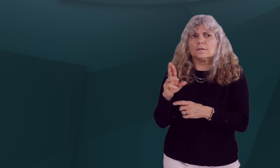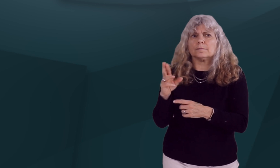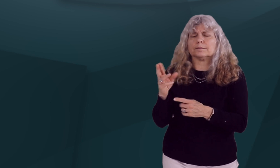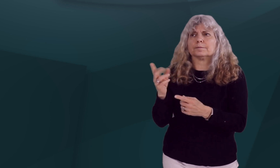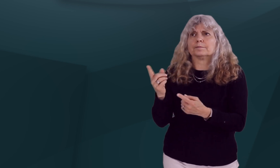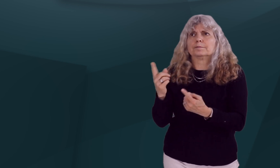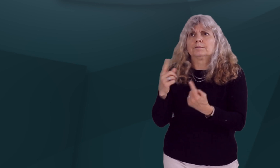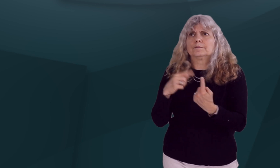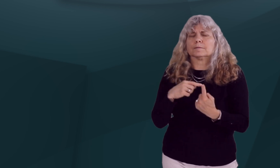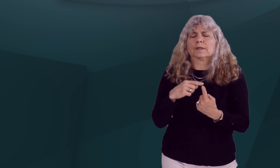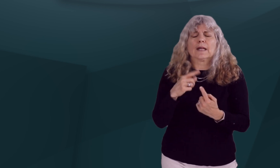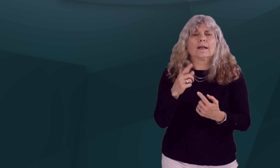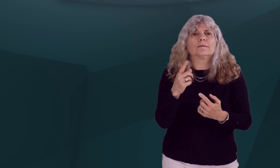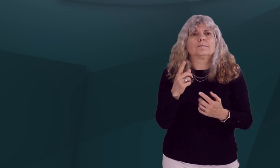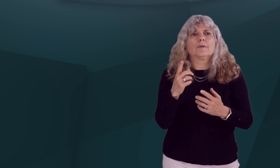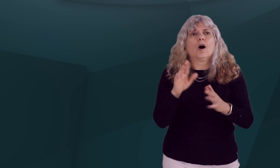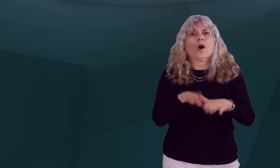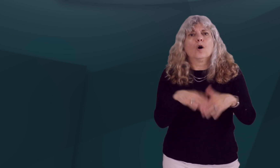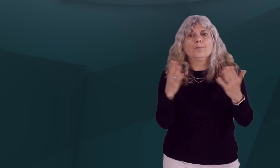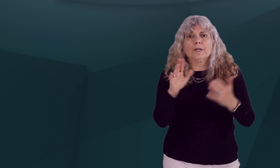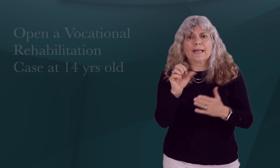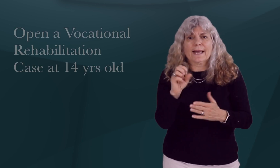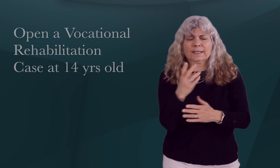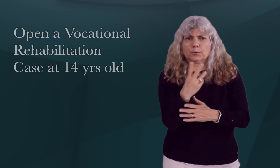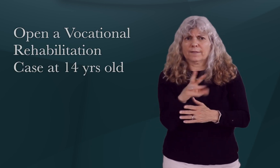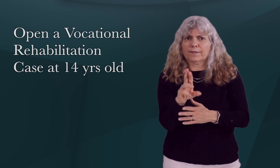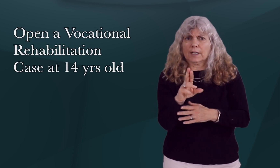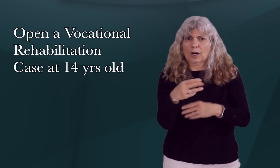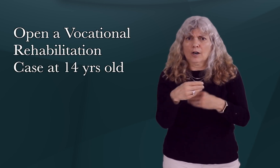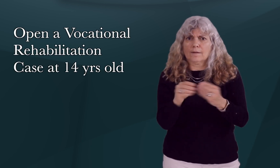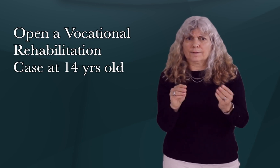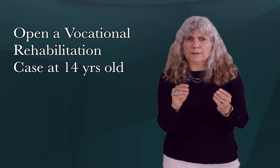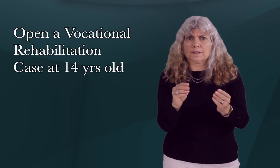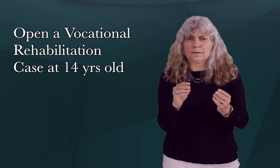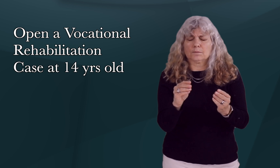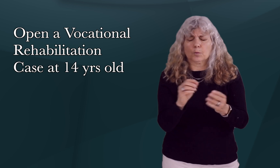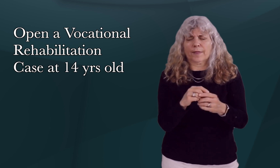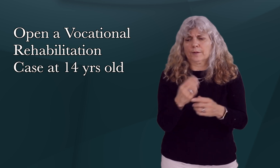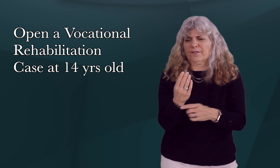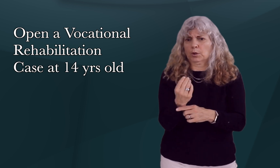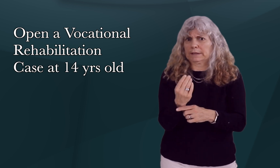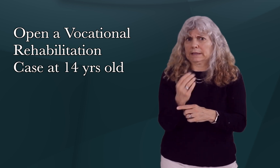Speaking of VR, open a case with the VR counselor when they are fourteen years old.